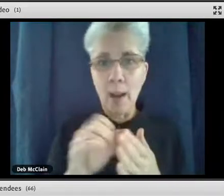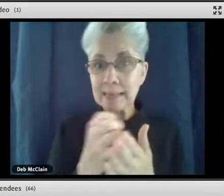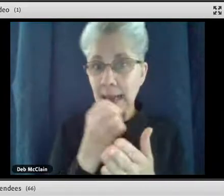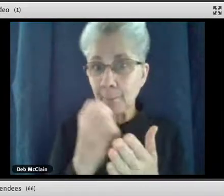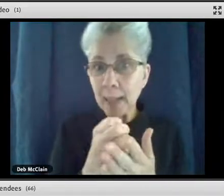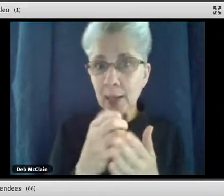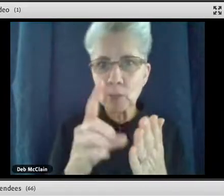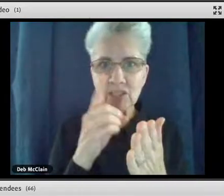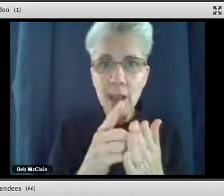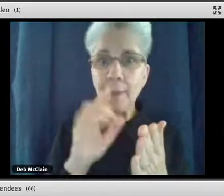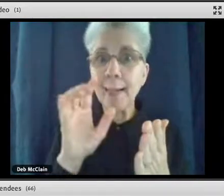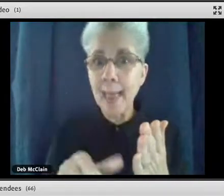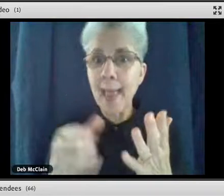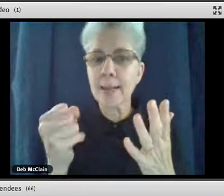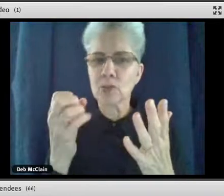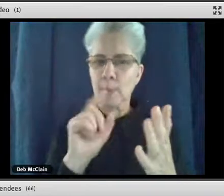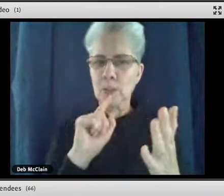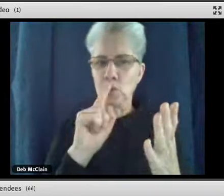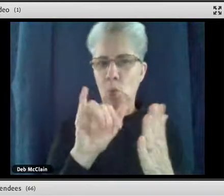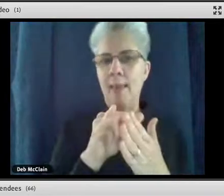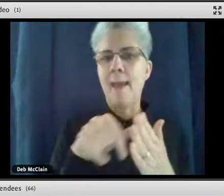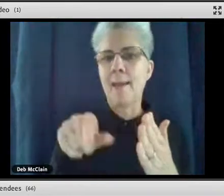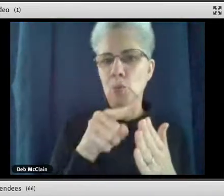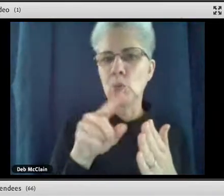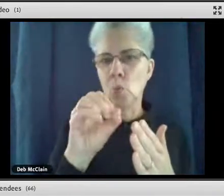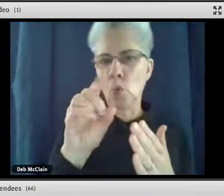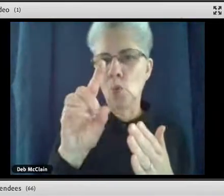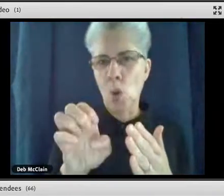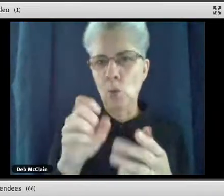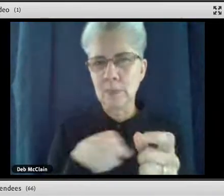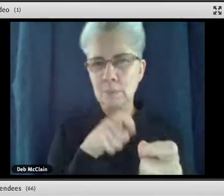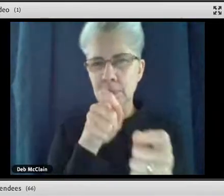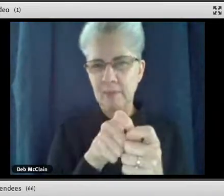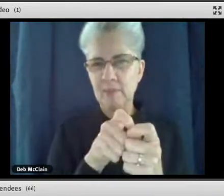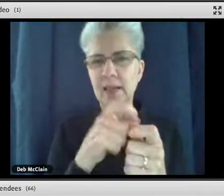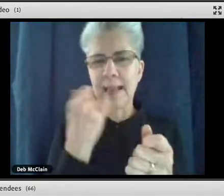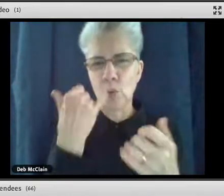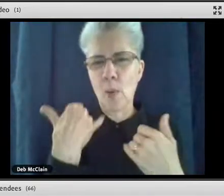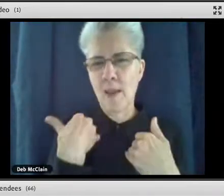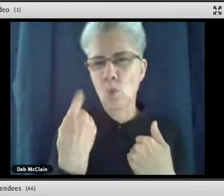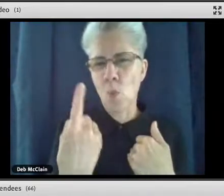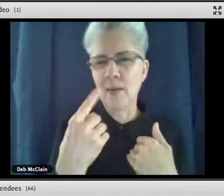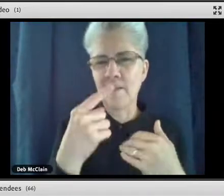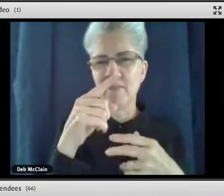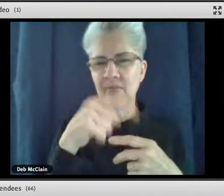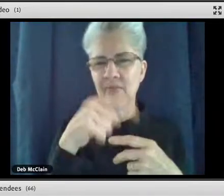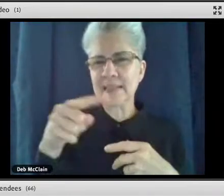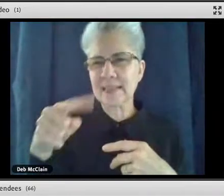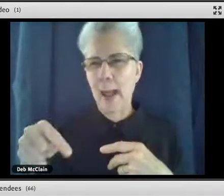or a theses, encyclopedias and dictionaries. Right. So just make sure you code this.